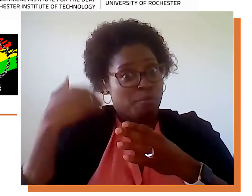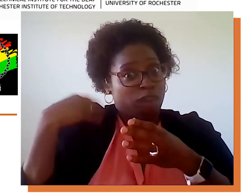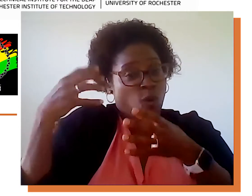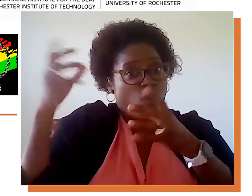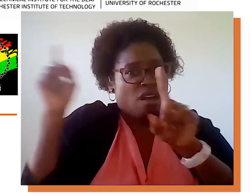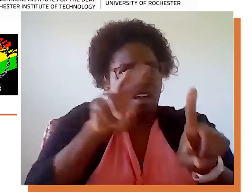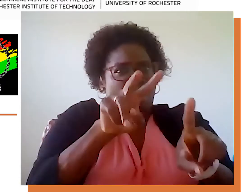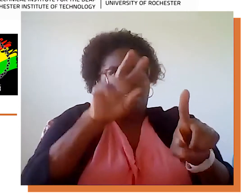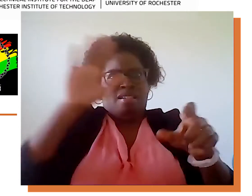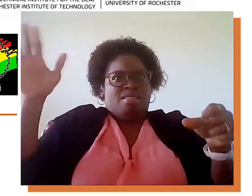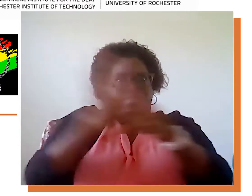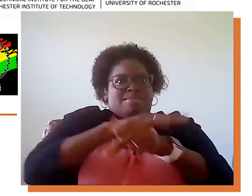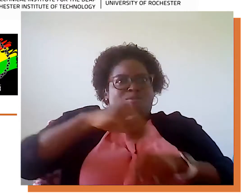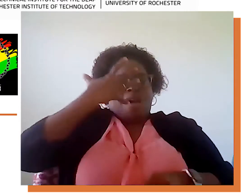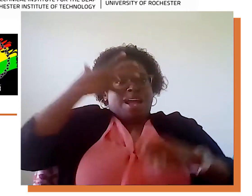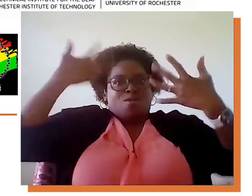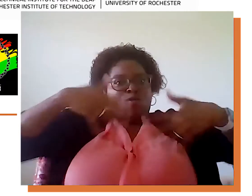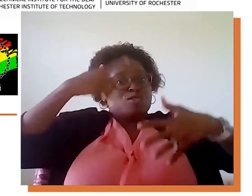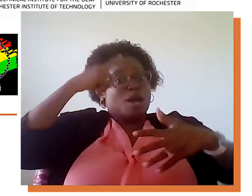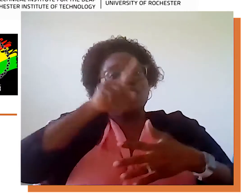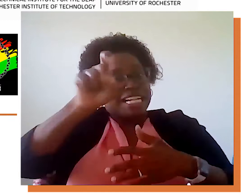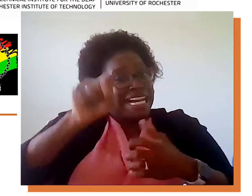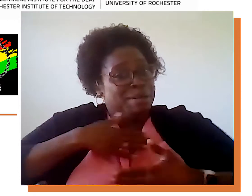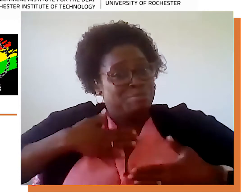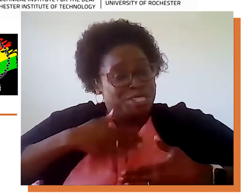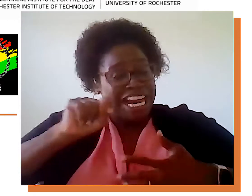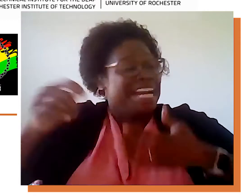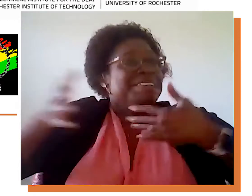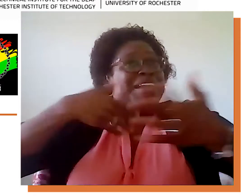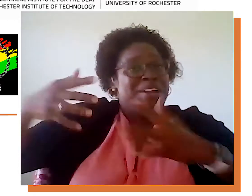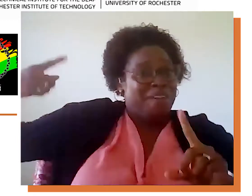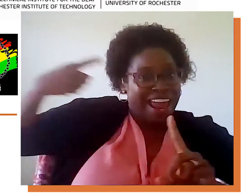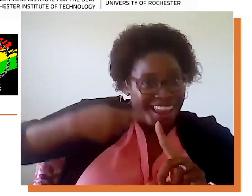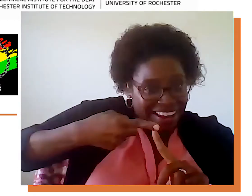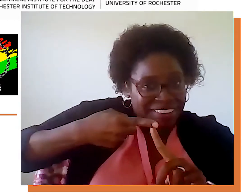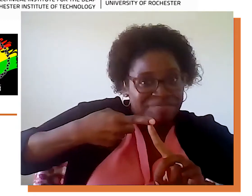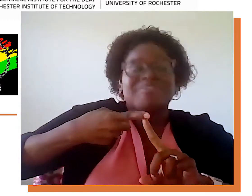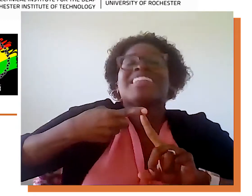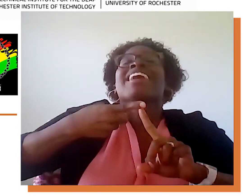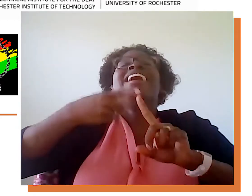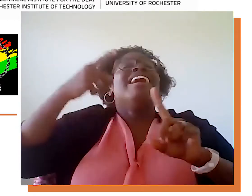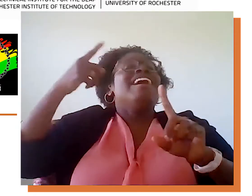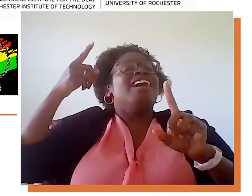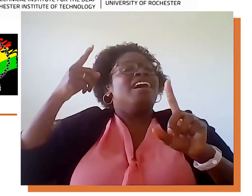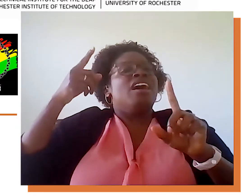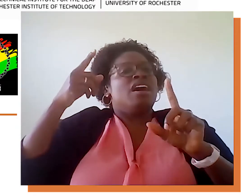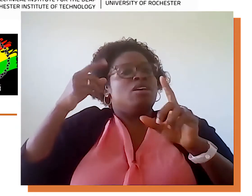I remember him going to my high school a while back to present with me, and he was shocked at what he saw.